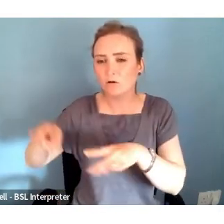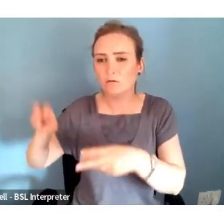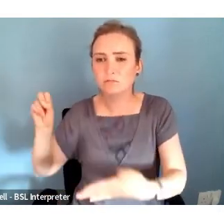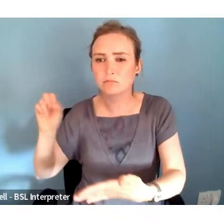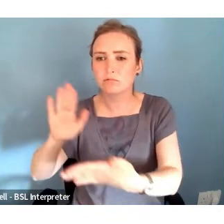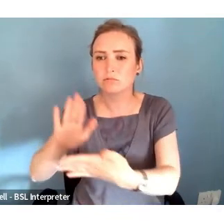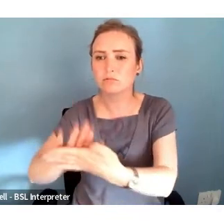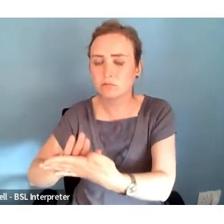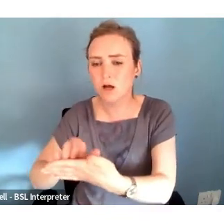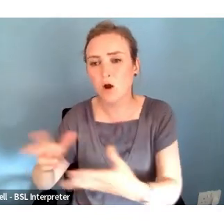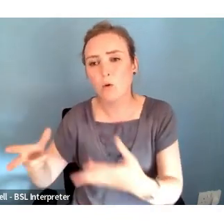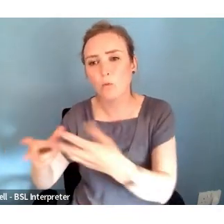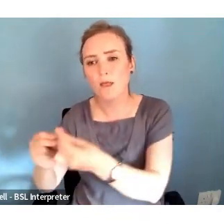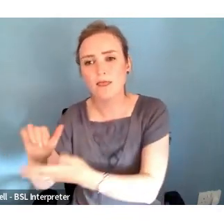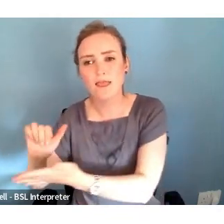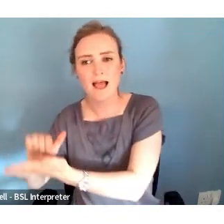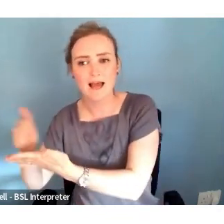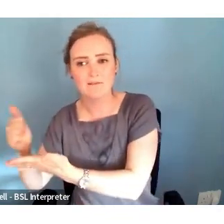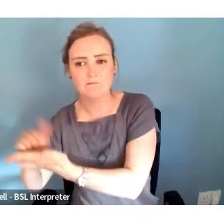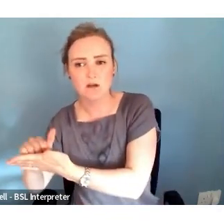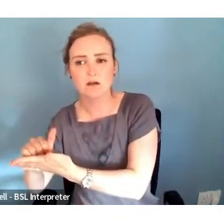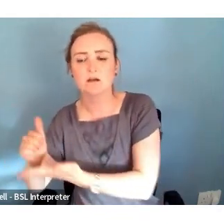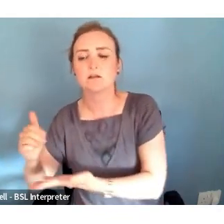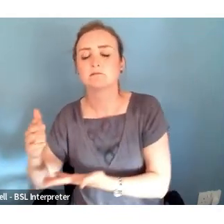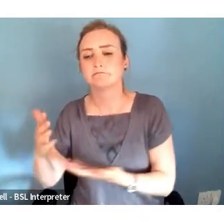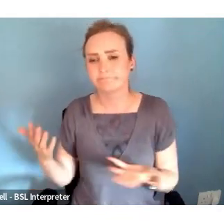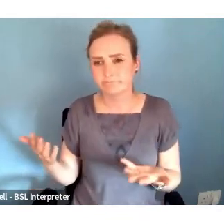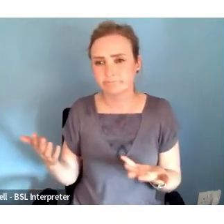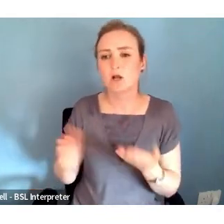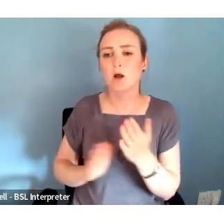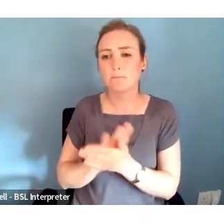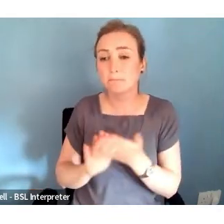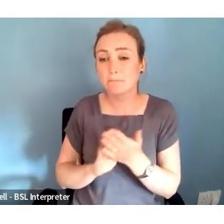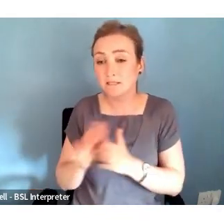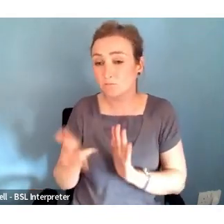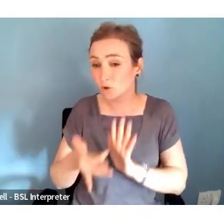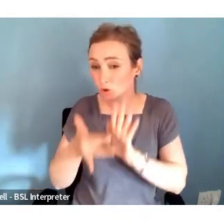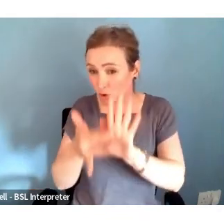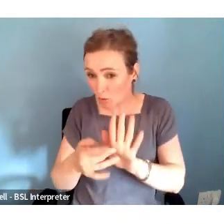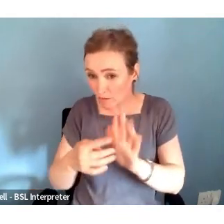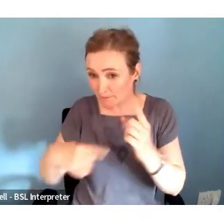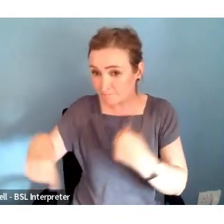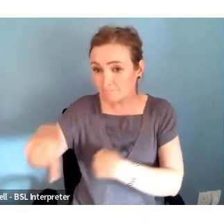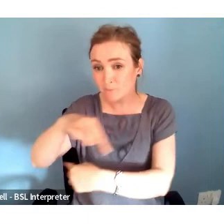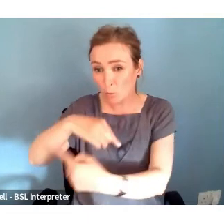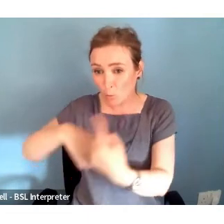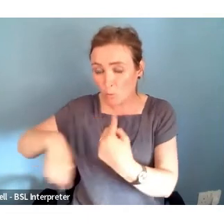the advert. I think it is about as you say, demonstrating to people that we are somewhere they